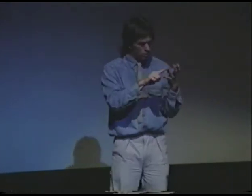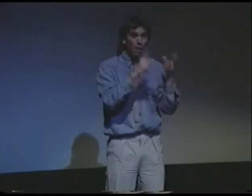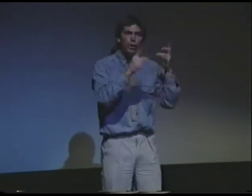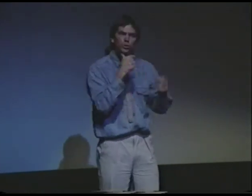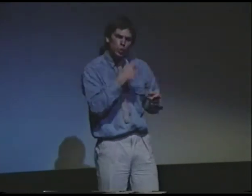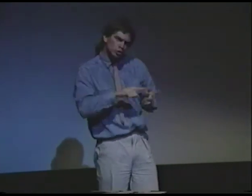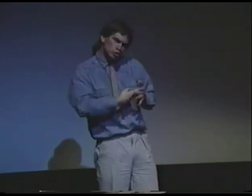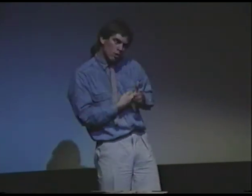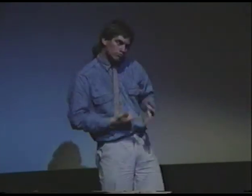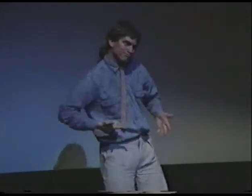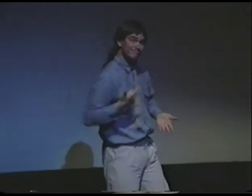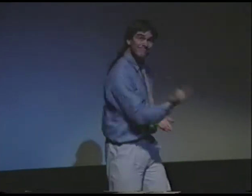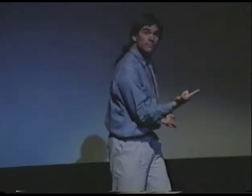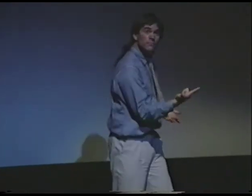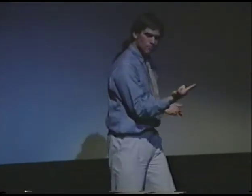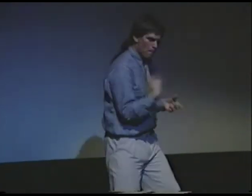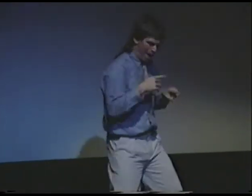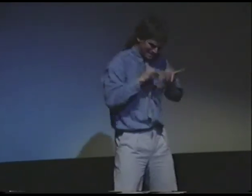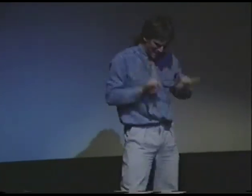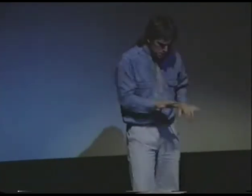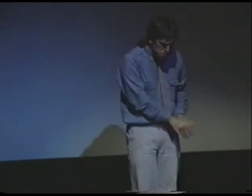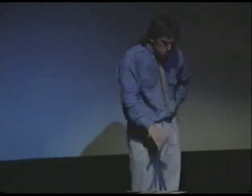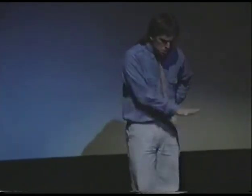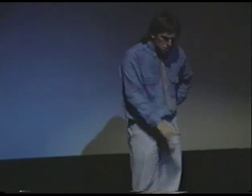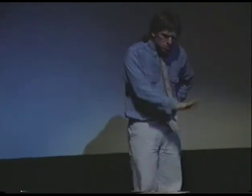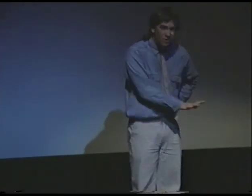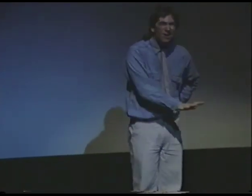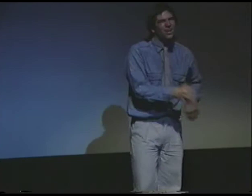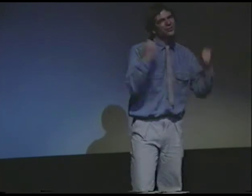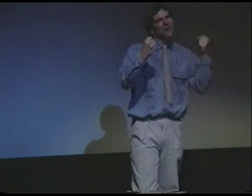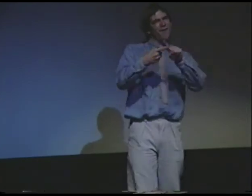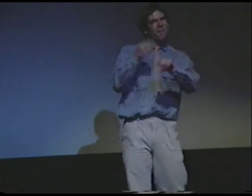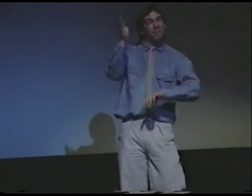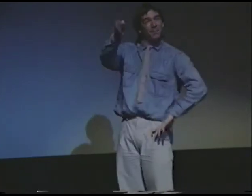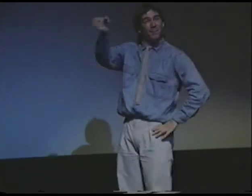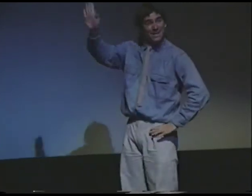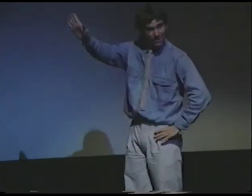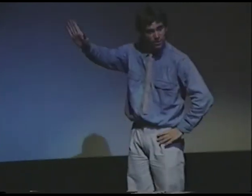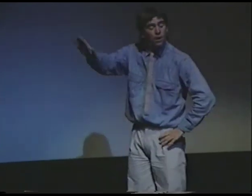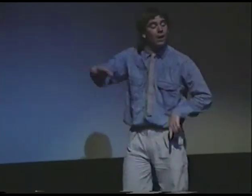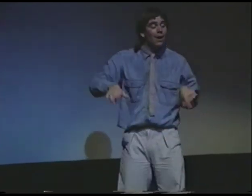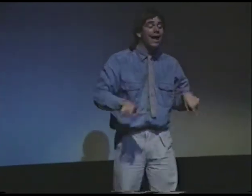There was the crowd, and the person with the gun. And they were all right there in one spot.